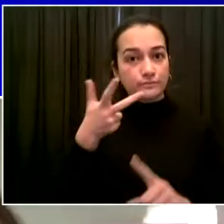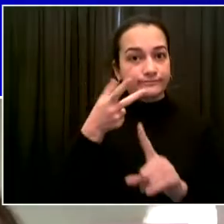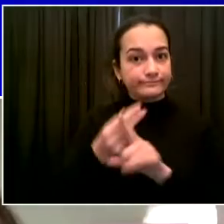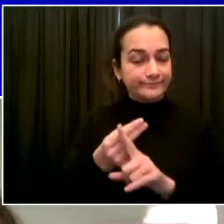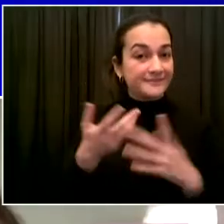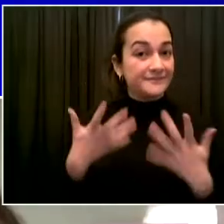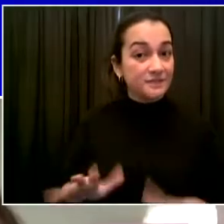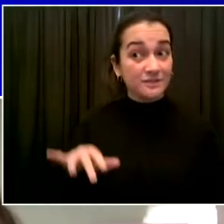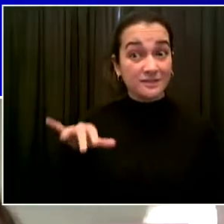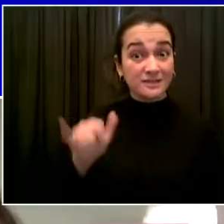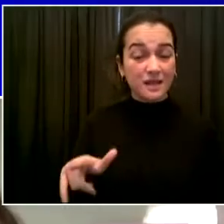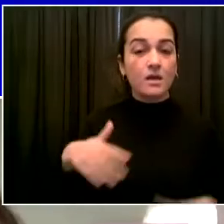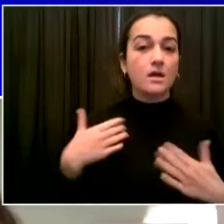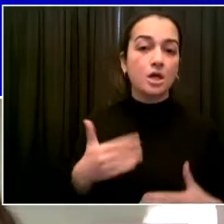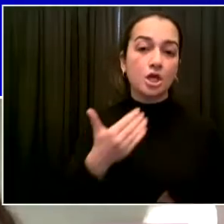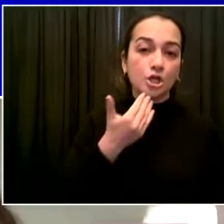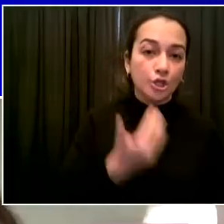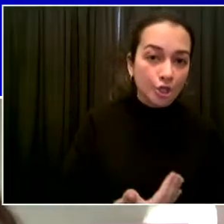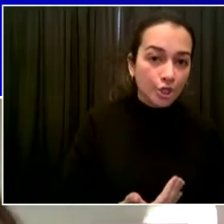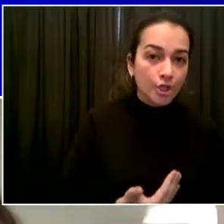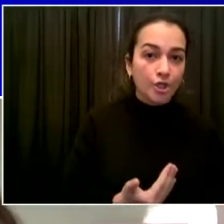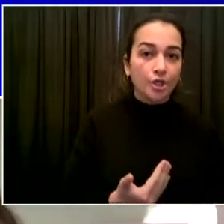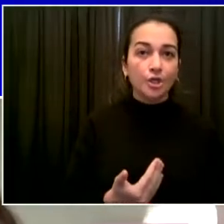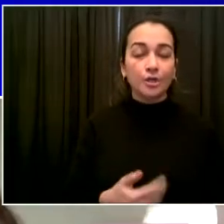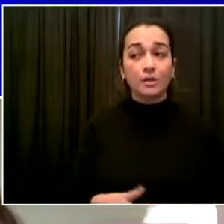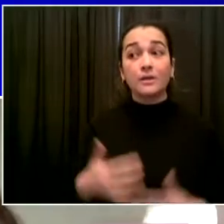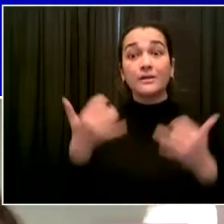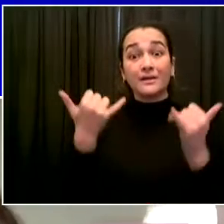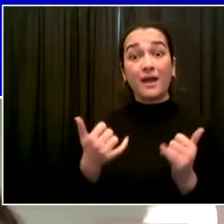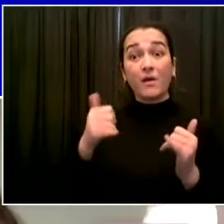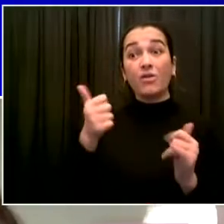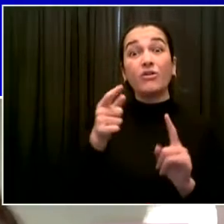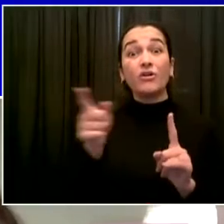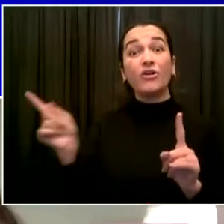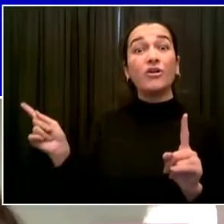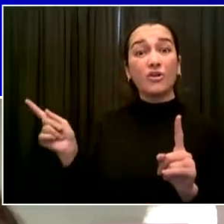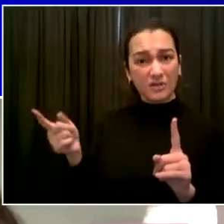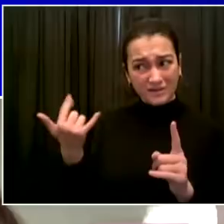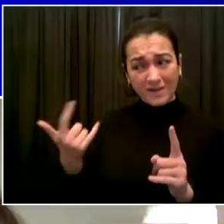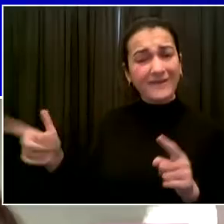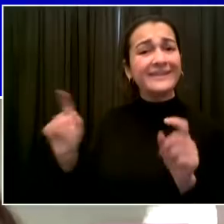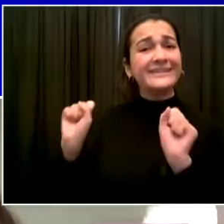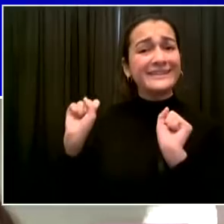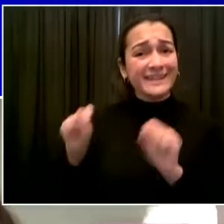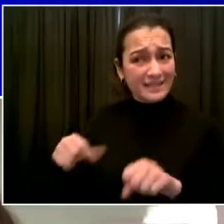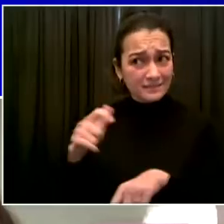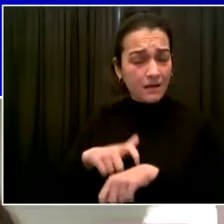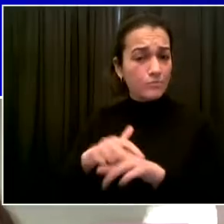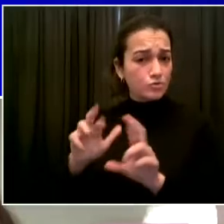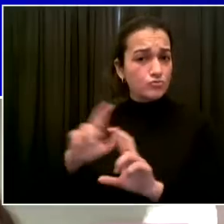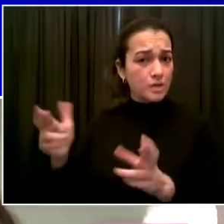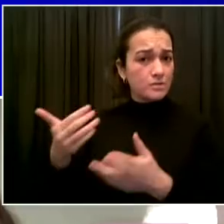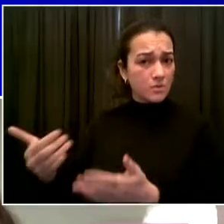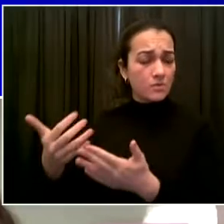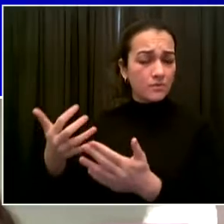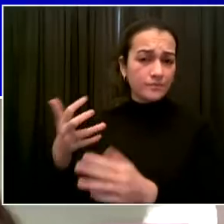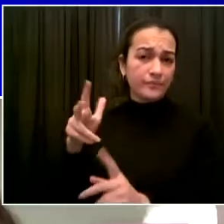GOTTEN THEIR BOOSTER SHOT. 1.7 MILLION, ALREADY THAT IS